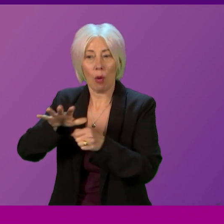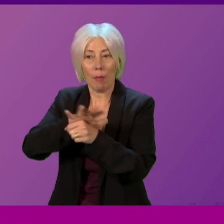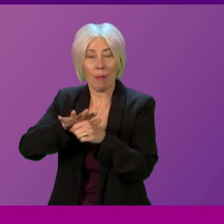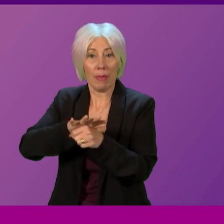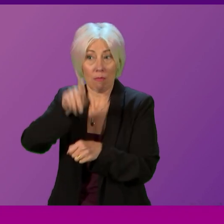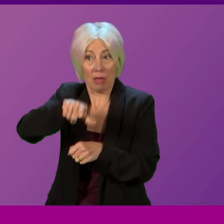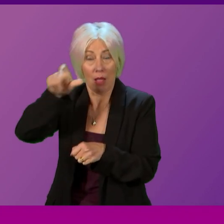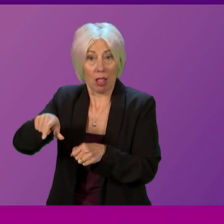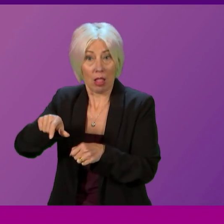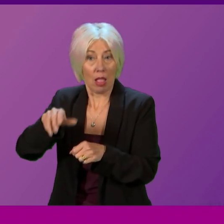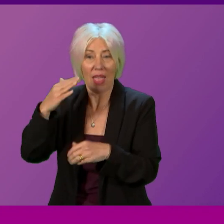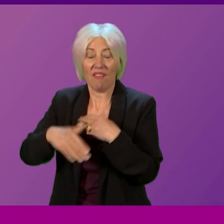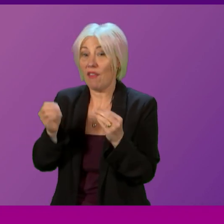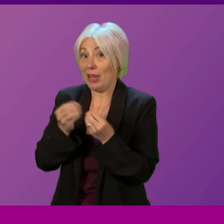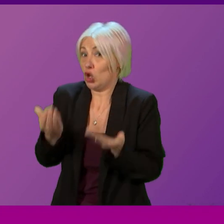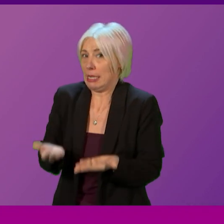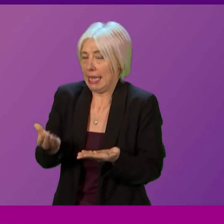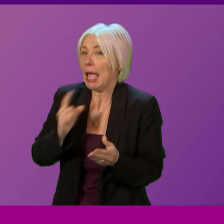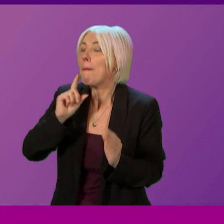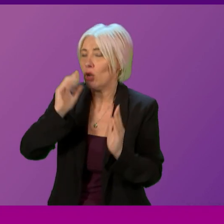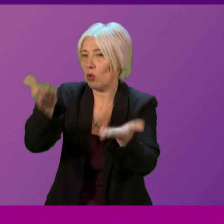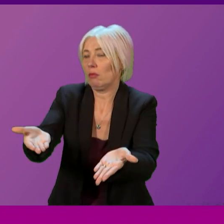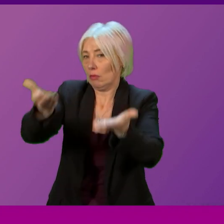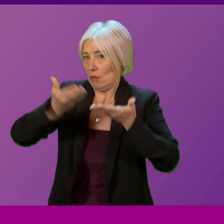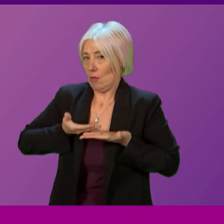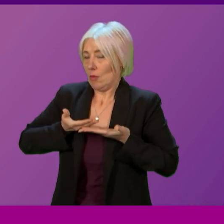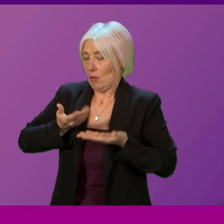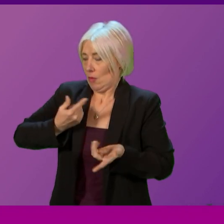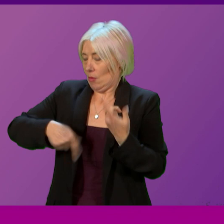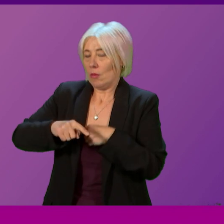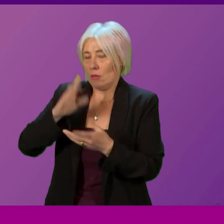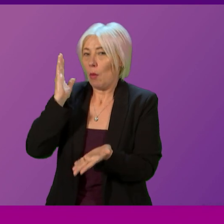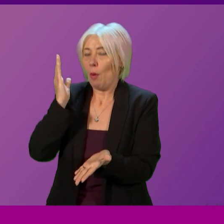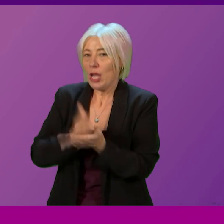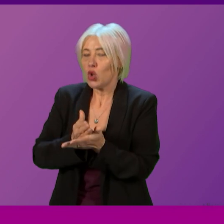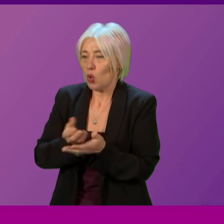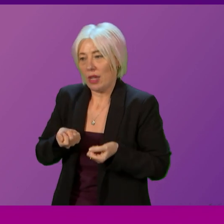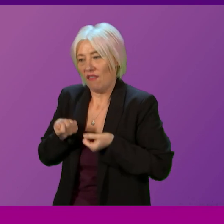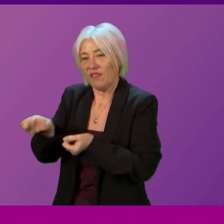that I have not touched on today, we will ensure that those issues are fed into that